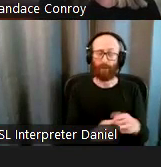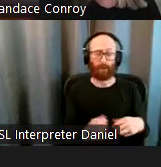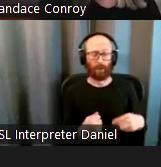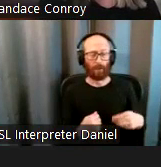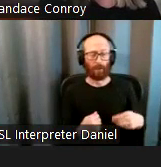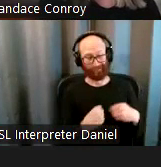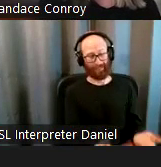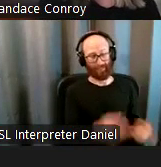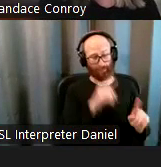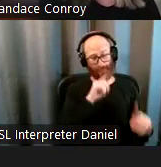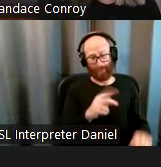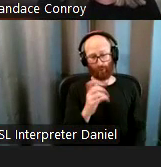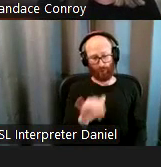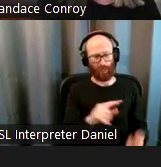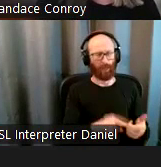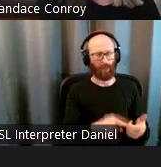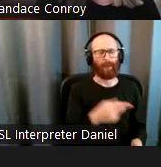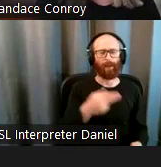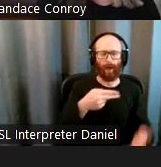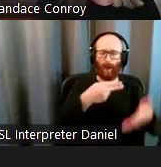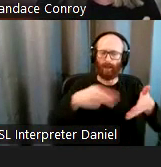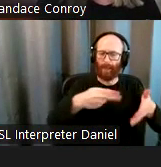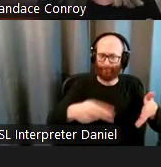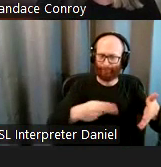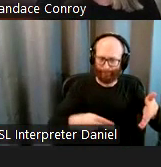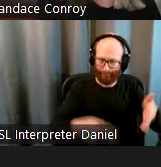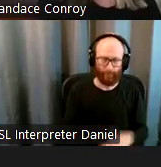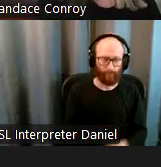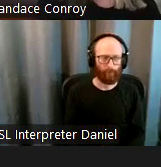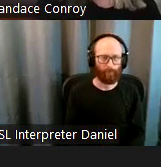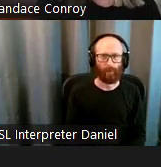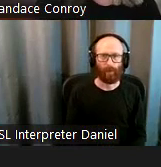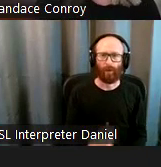having them highlight. So I want to go back to this idea of we're not editing the curricula